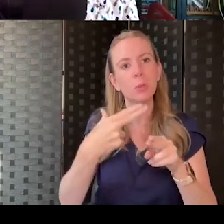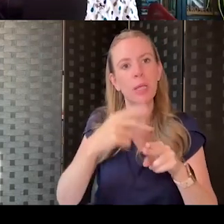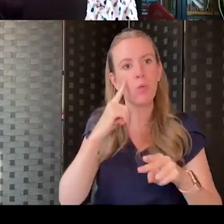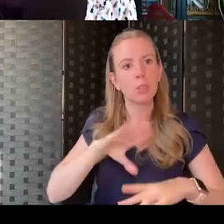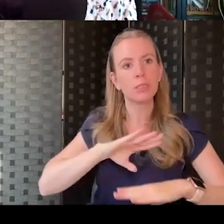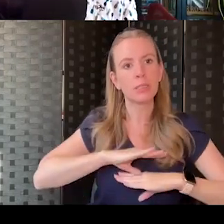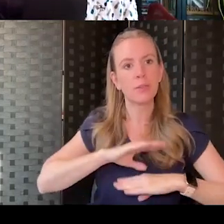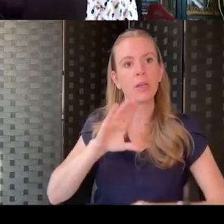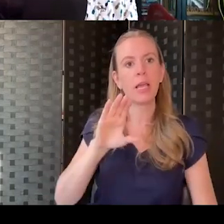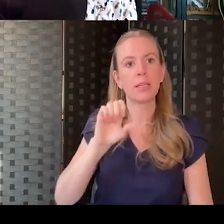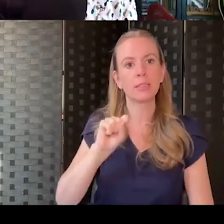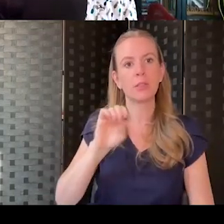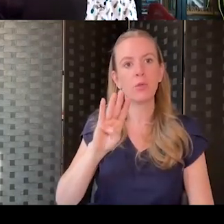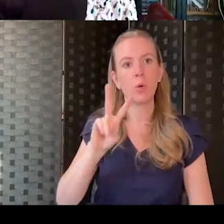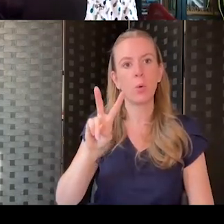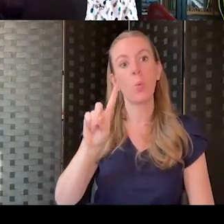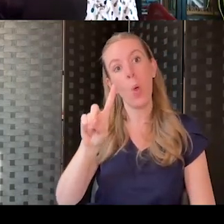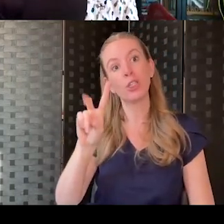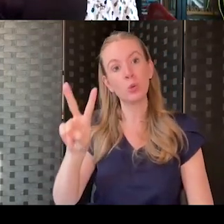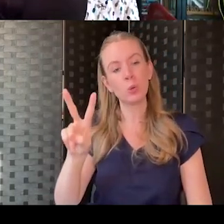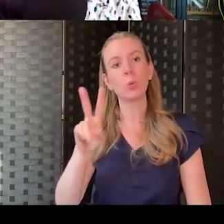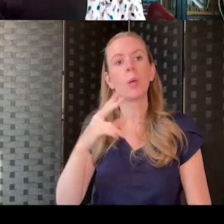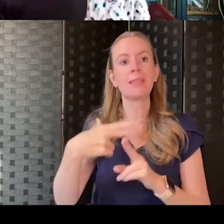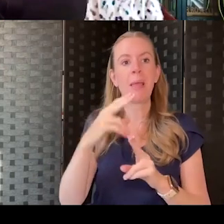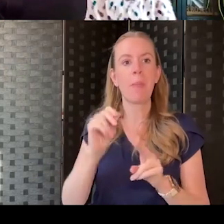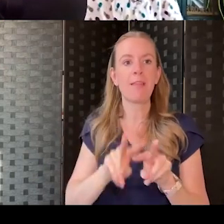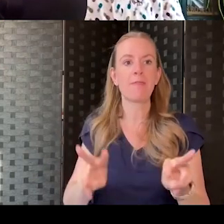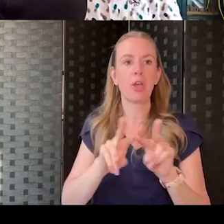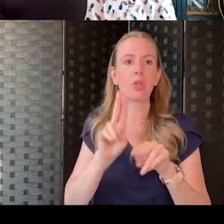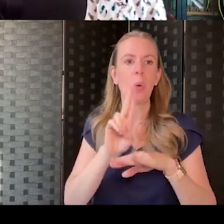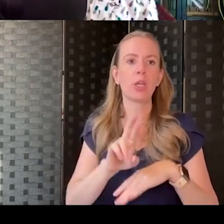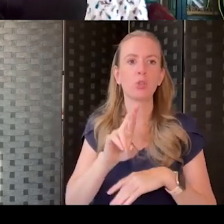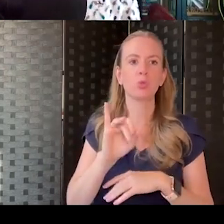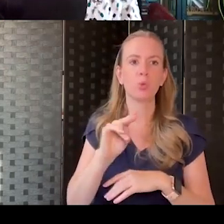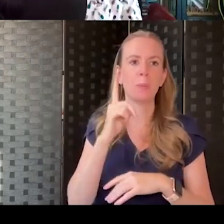SE for one to, name role and value. I use the region role, since it is a generic landmark and